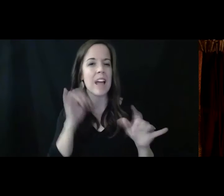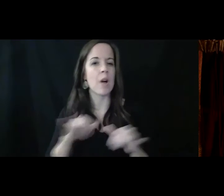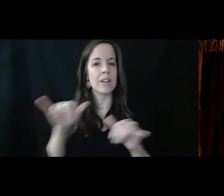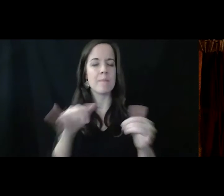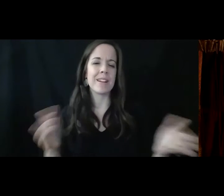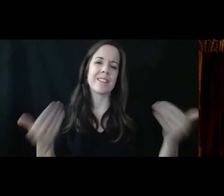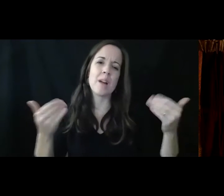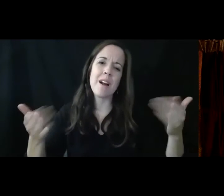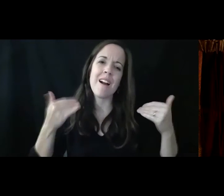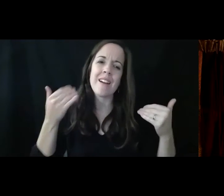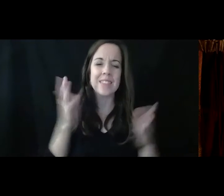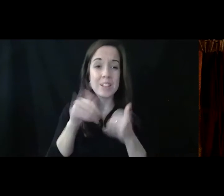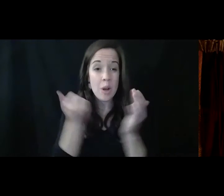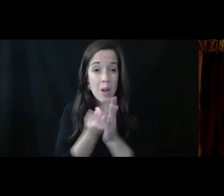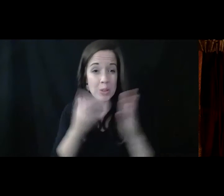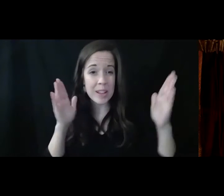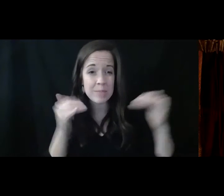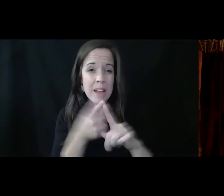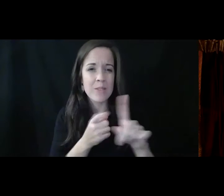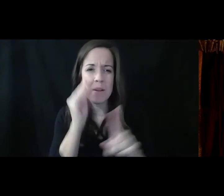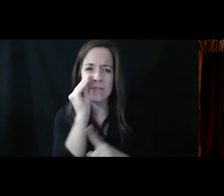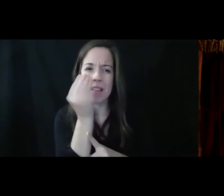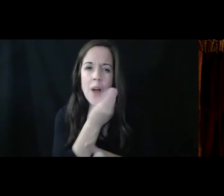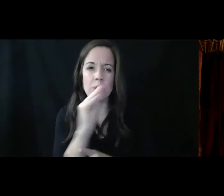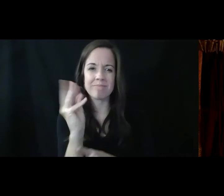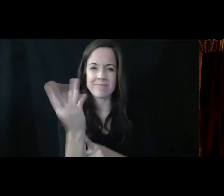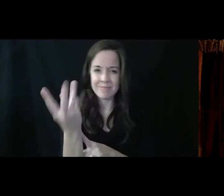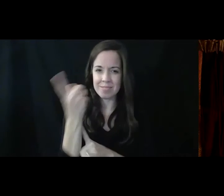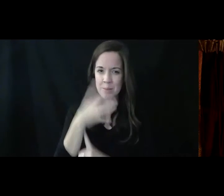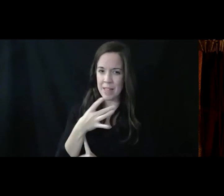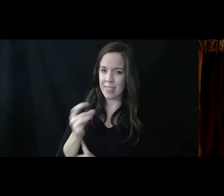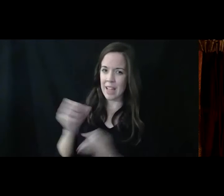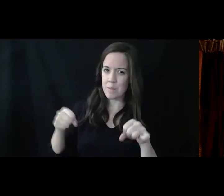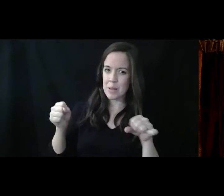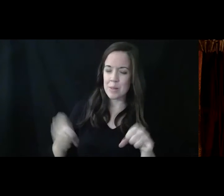that’s all you expect from a flower // to be likeable // but to keep it raw & 100